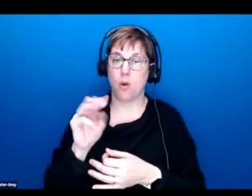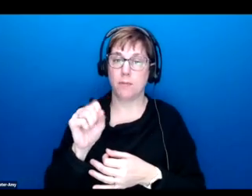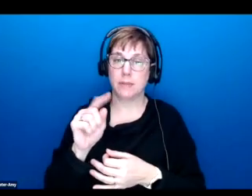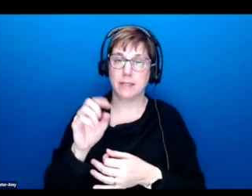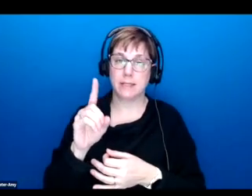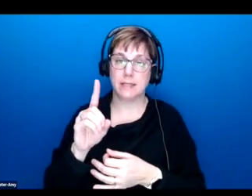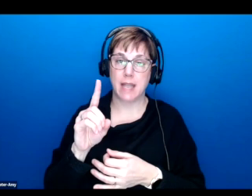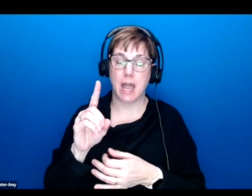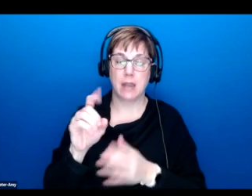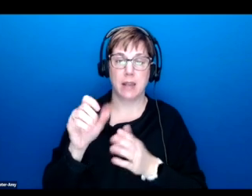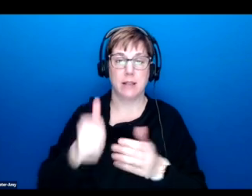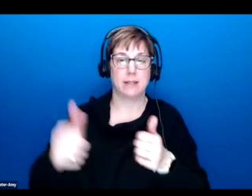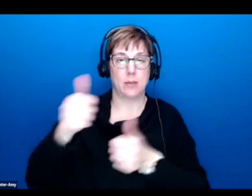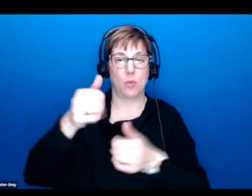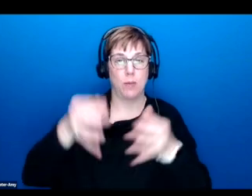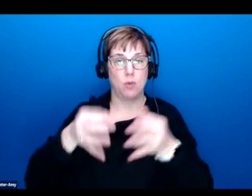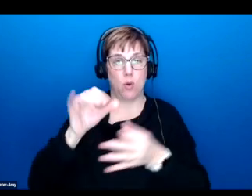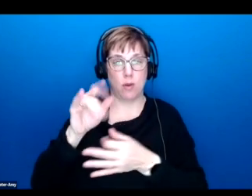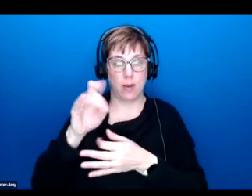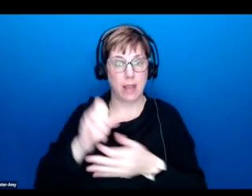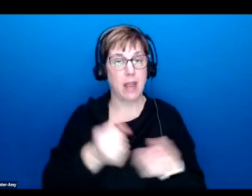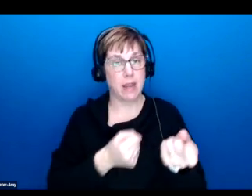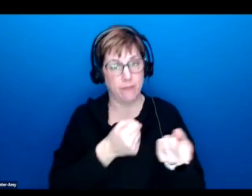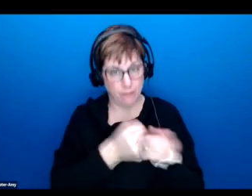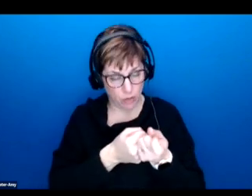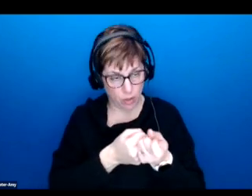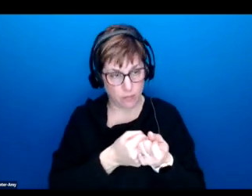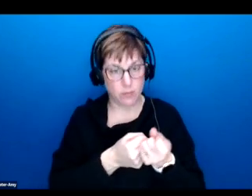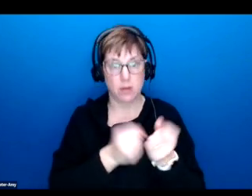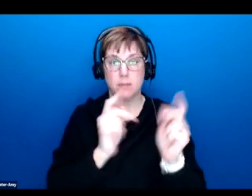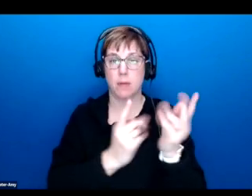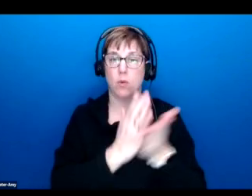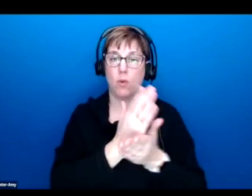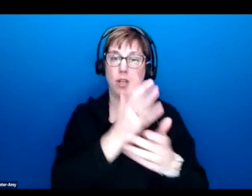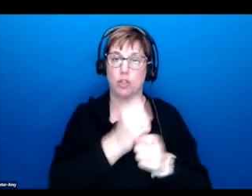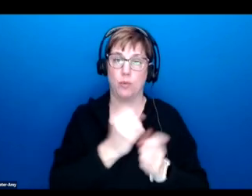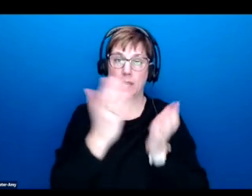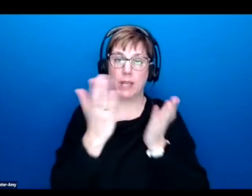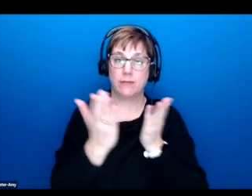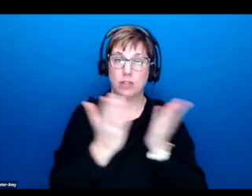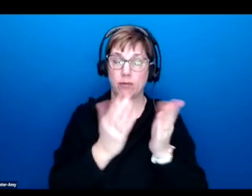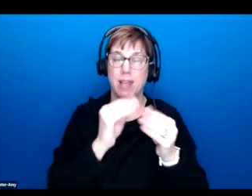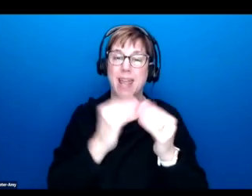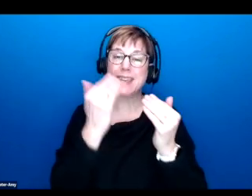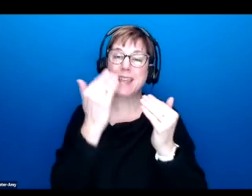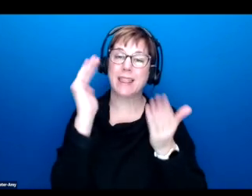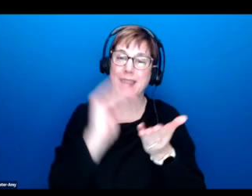This case affirmed individuals' rights to receive services in the least restrictive setting possible.